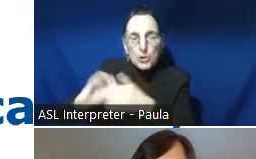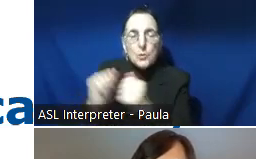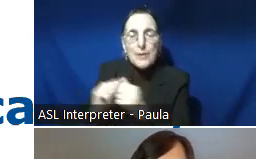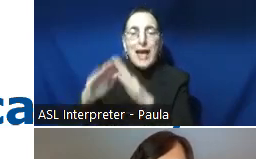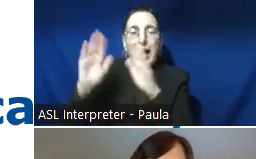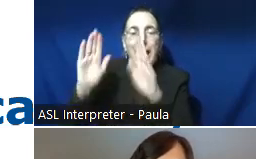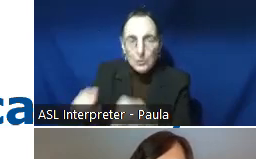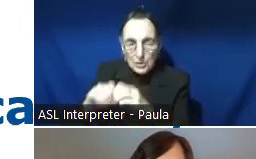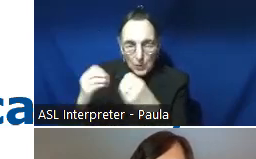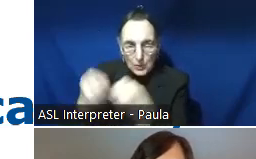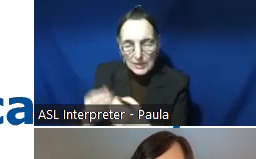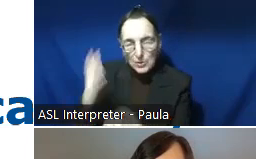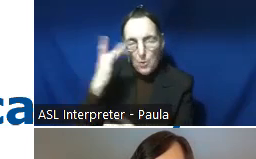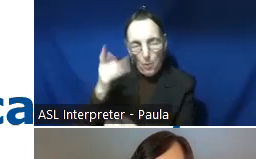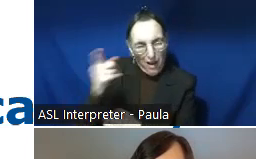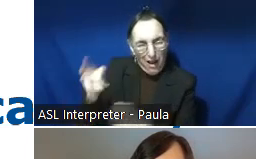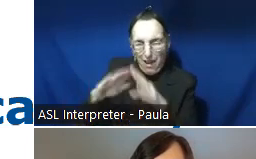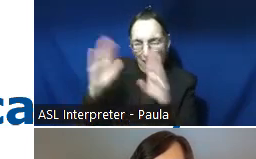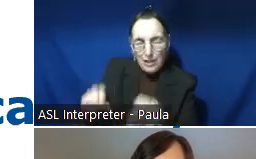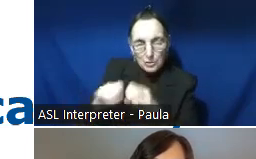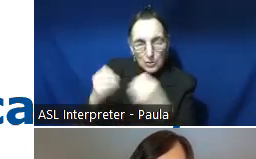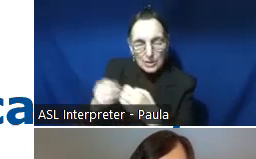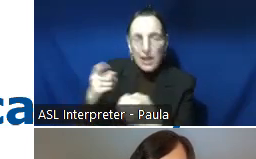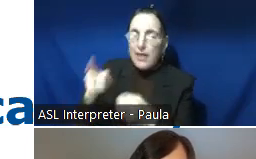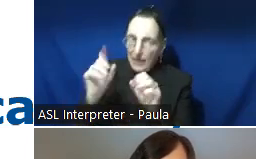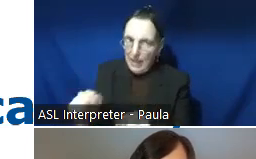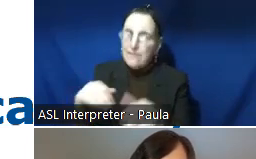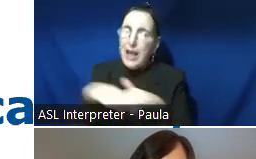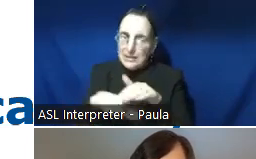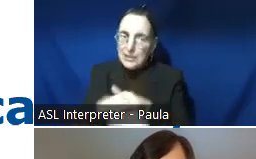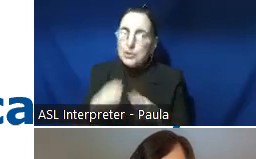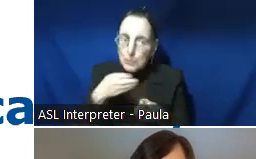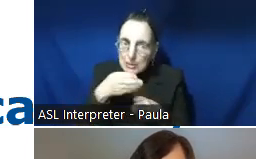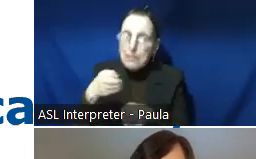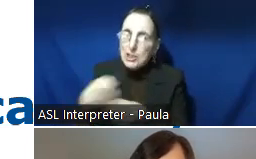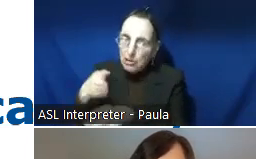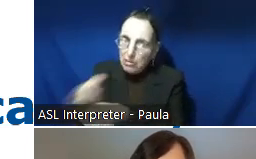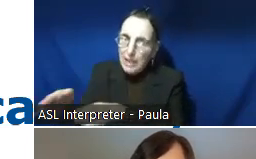can offer access to specialized funding sources and expertise.